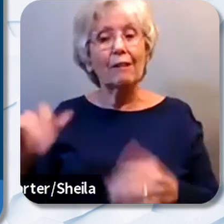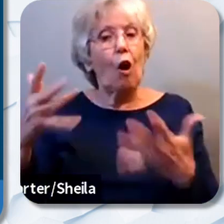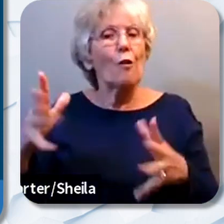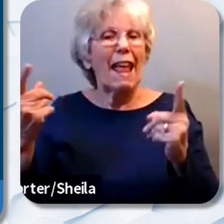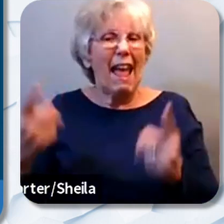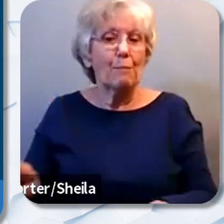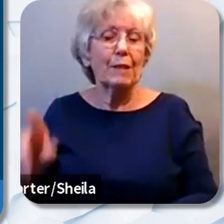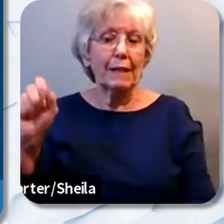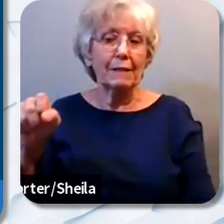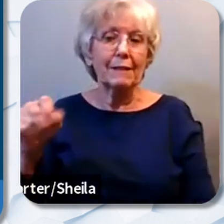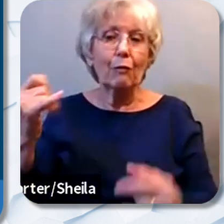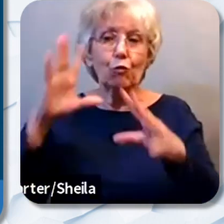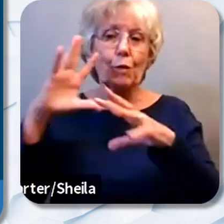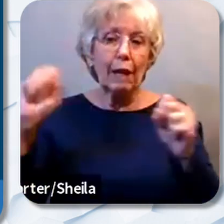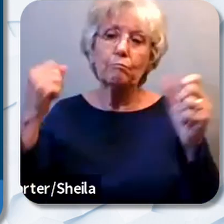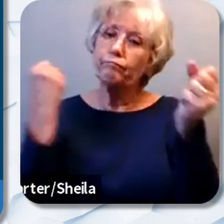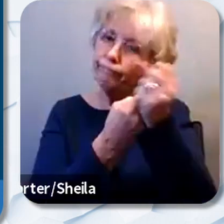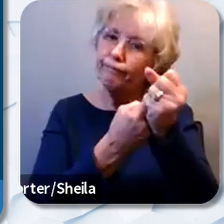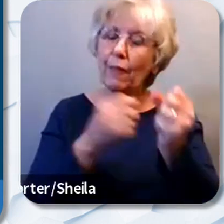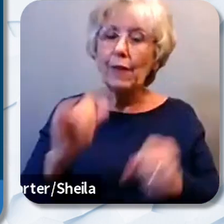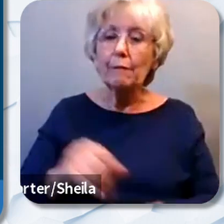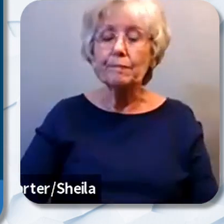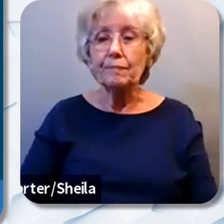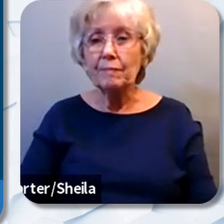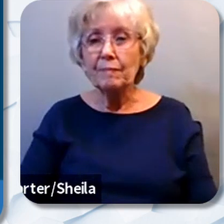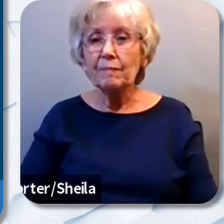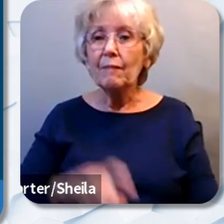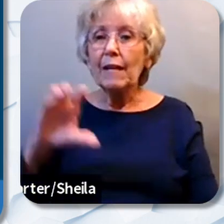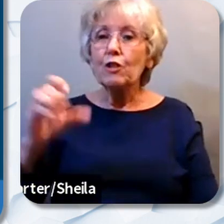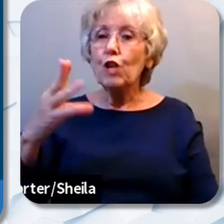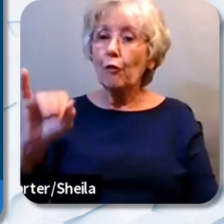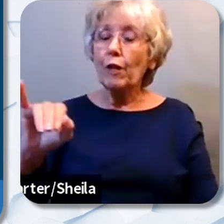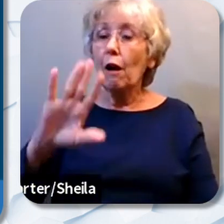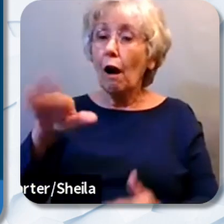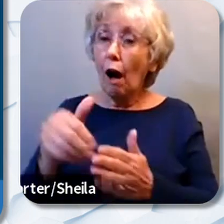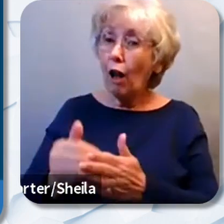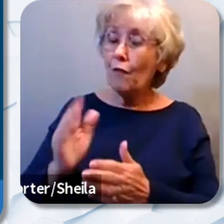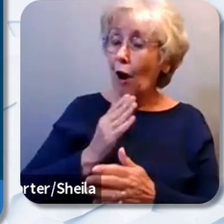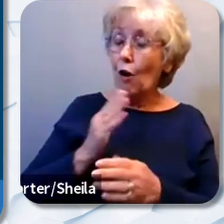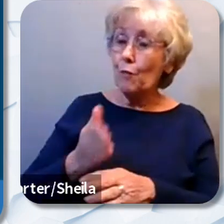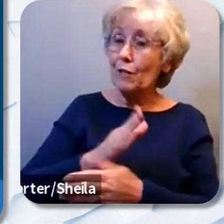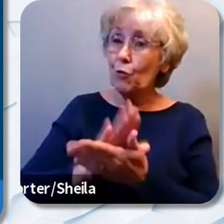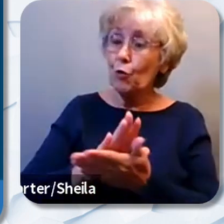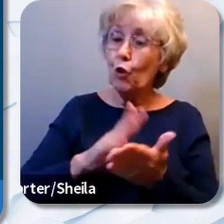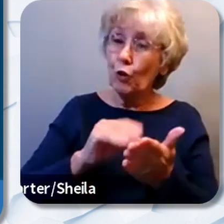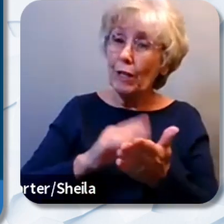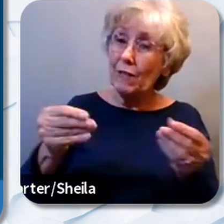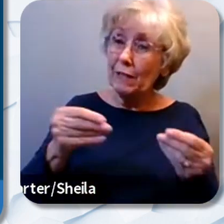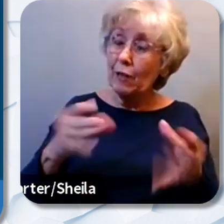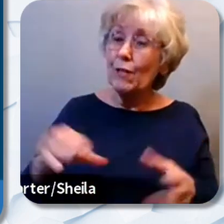Cheri Doria: So all of our preschool learning facilitators and tk learning facilitators did